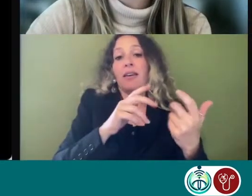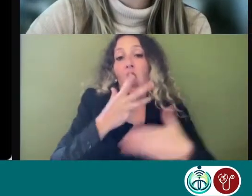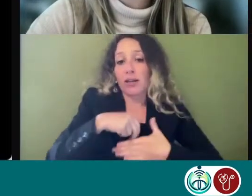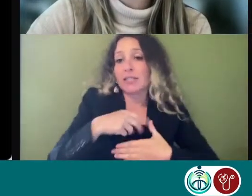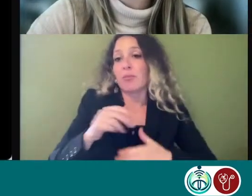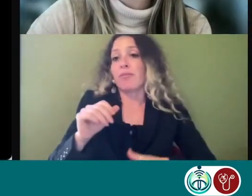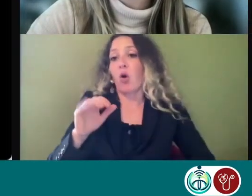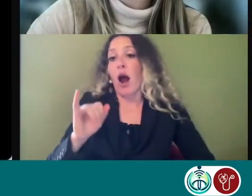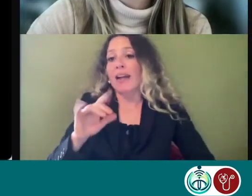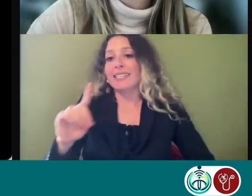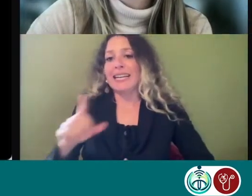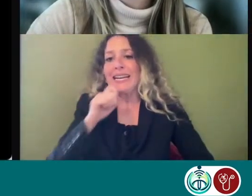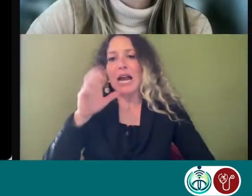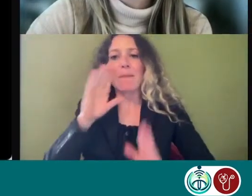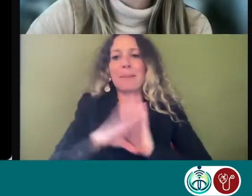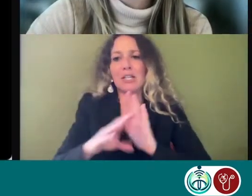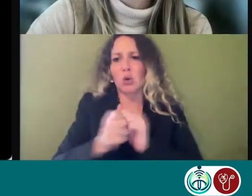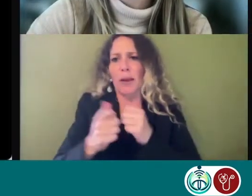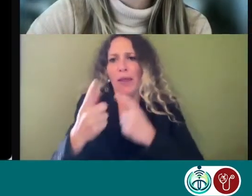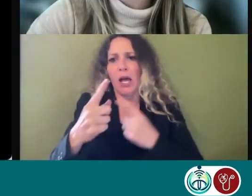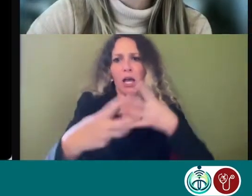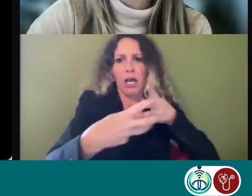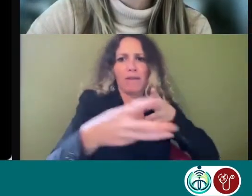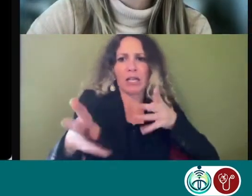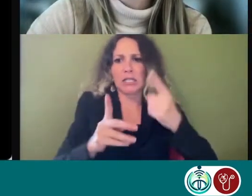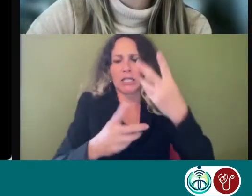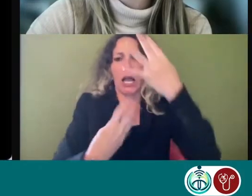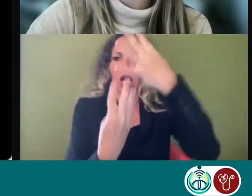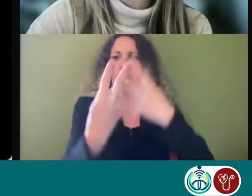picture on the right of the haphazard fence, and think a little bit more about what's really gonna